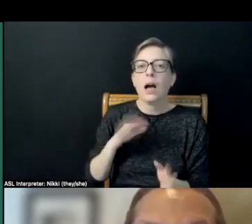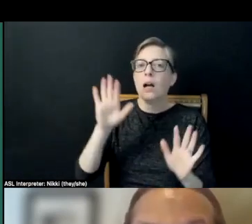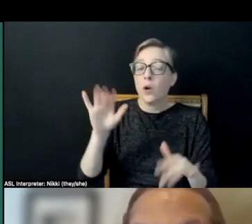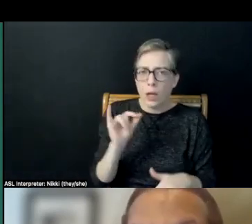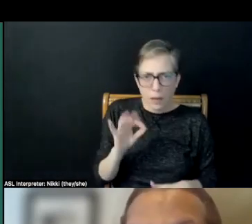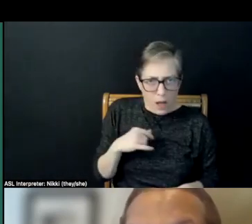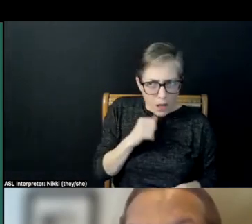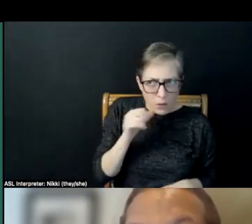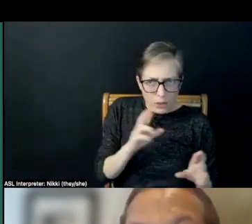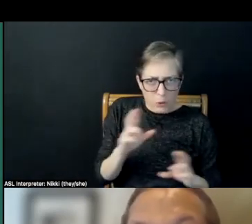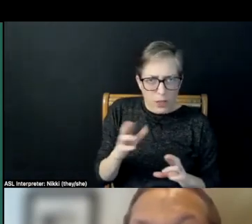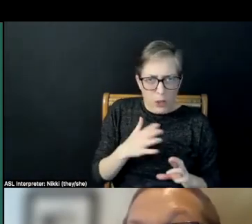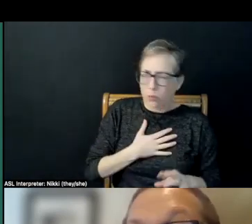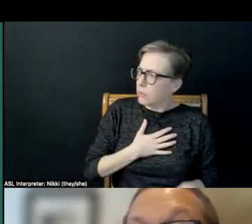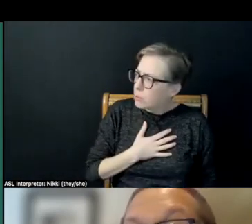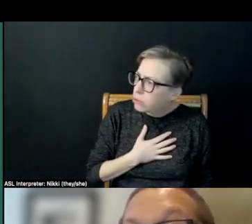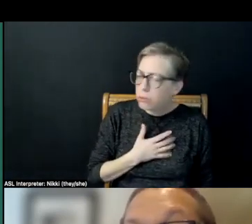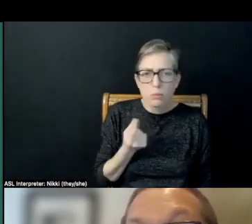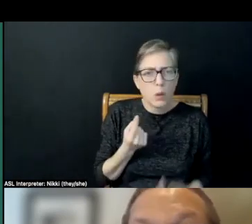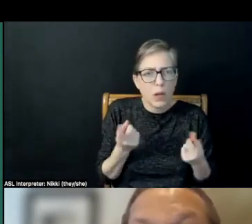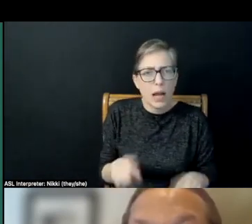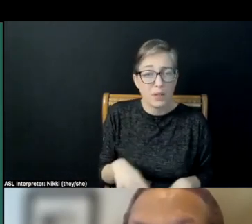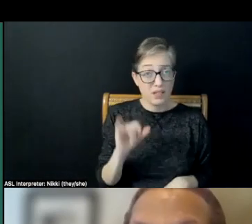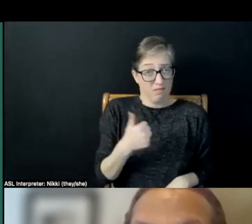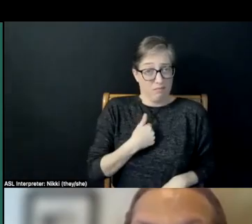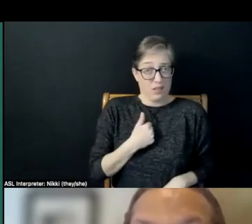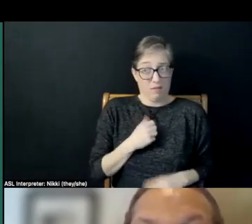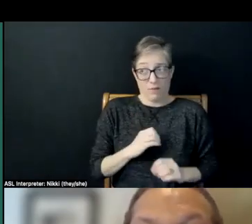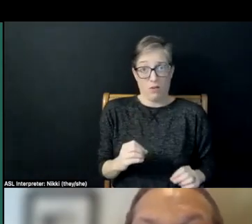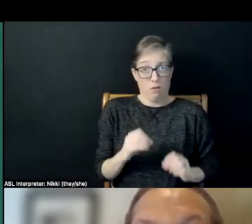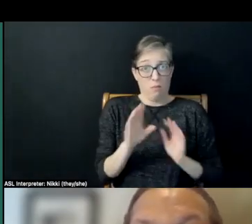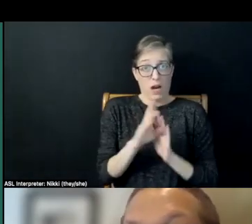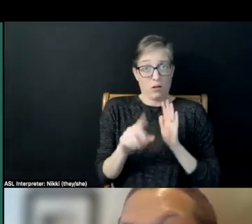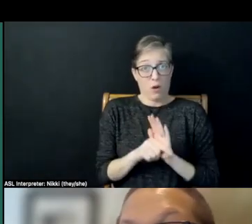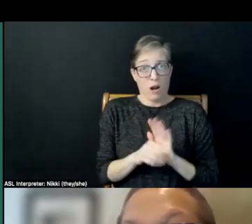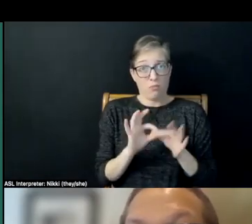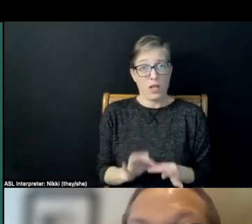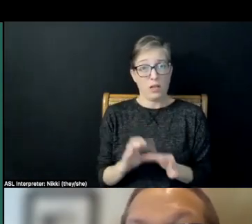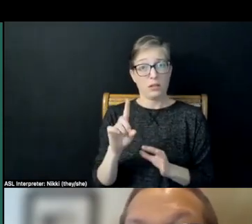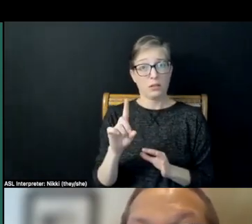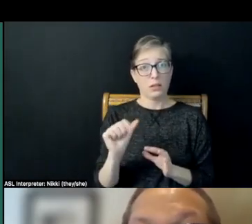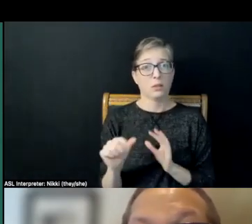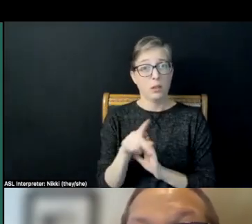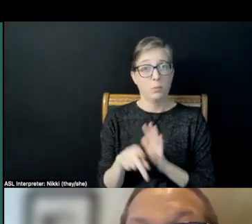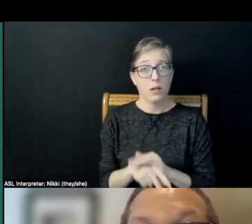What would have happened if I had not had a background in disability policy? Or what if I had not worked in large administrations and understand